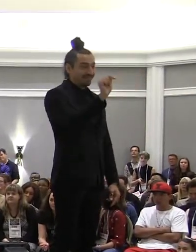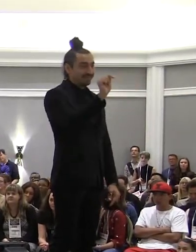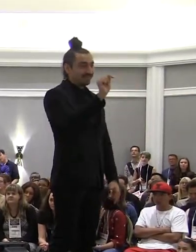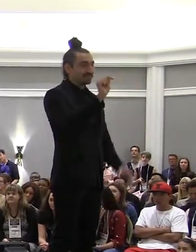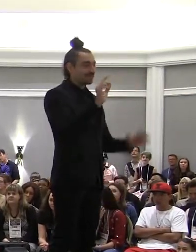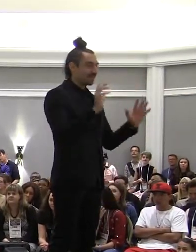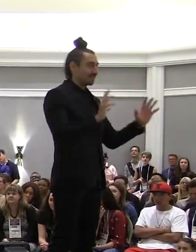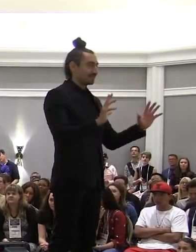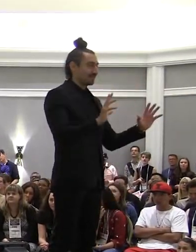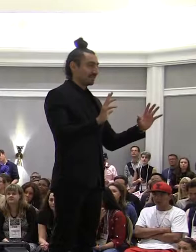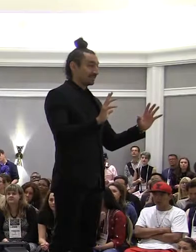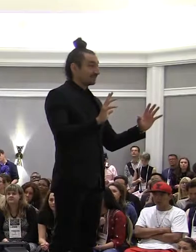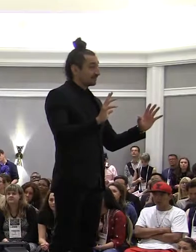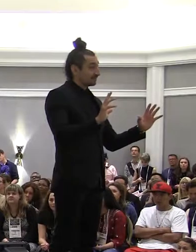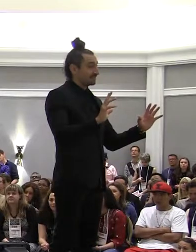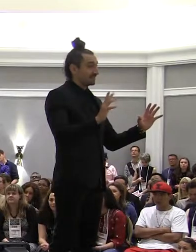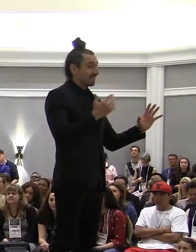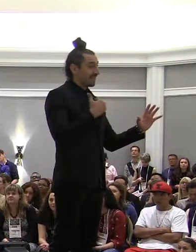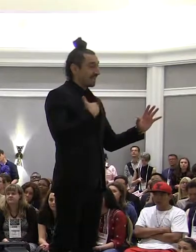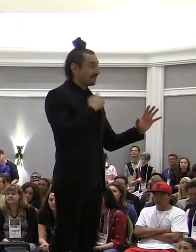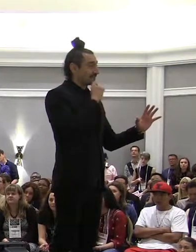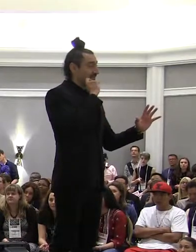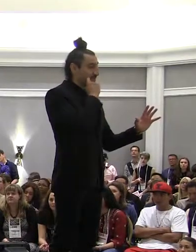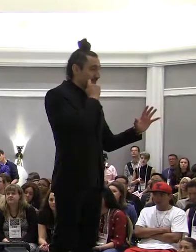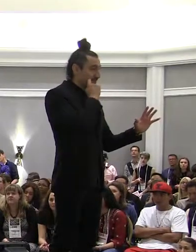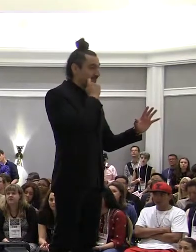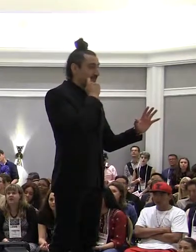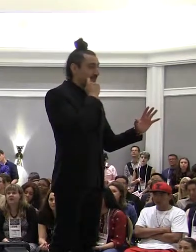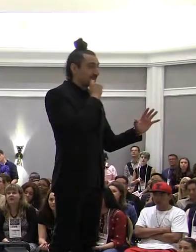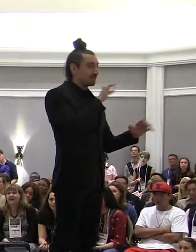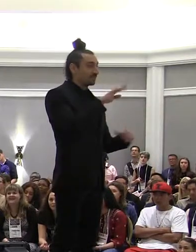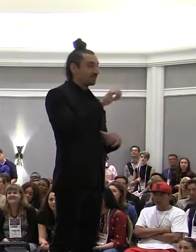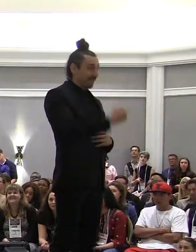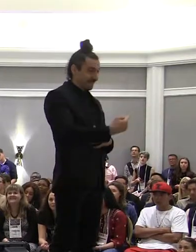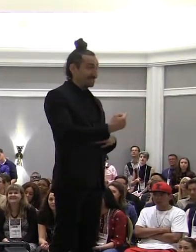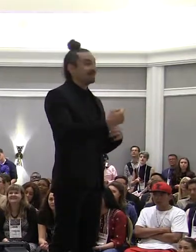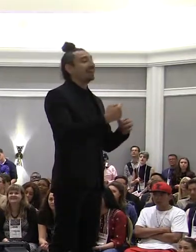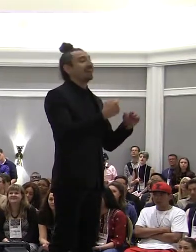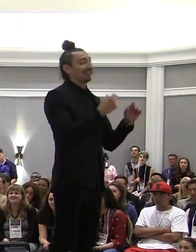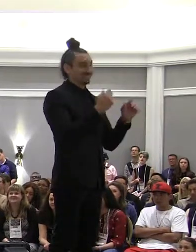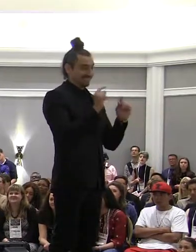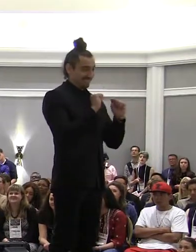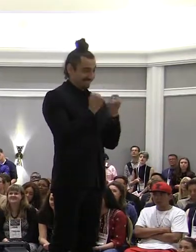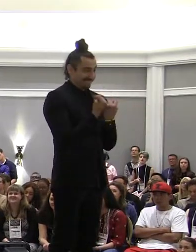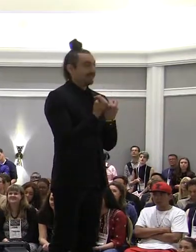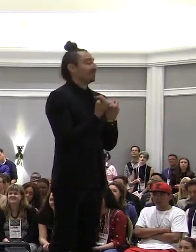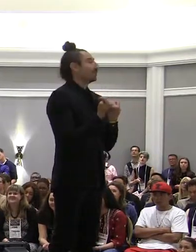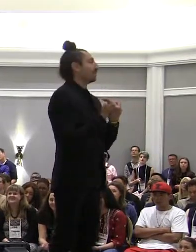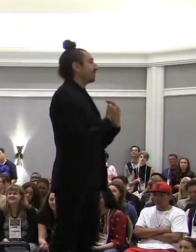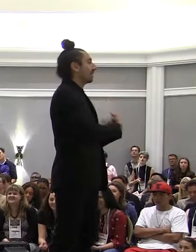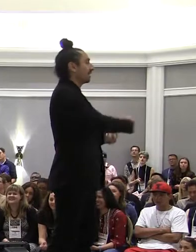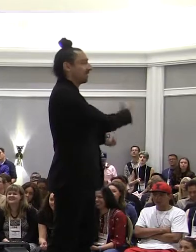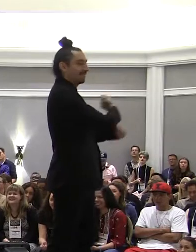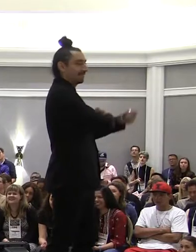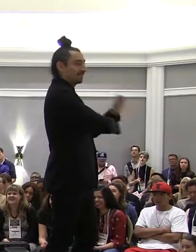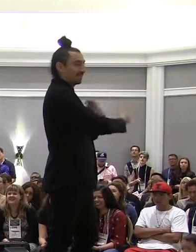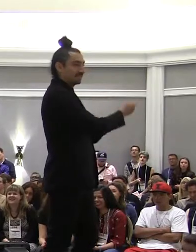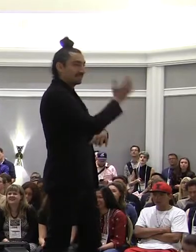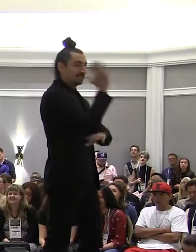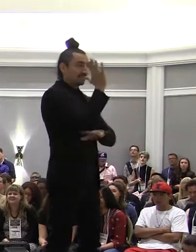I lead a pretty kick-ass conference team, and we have a replacement speaker for you who were just as excited about. Already we booked her today.